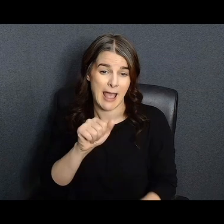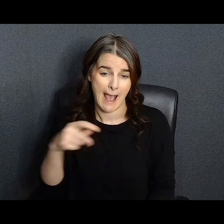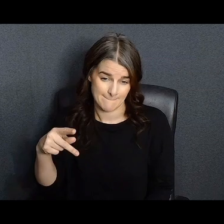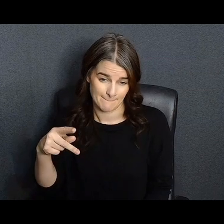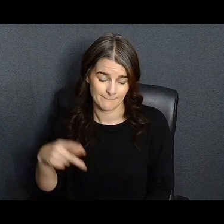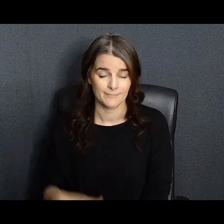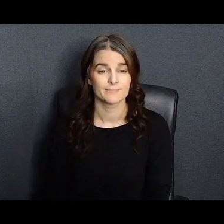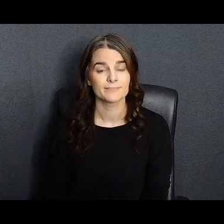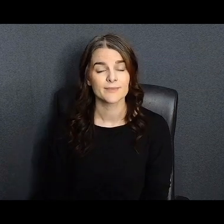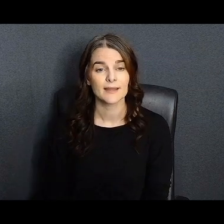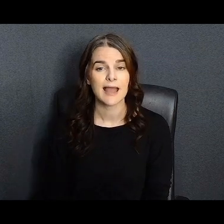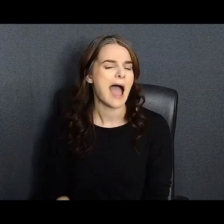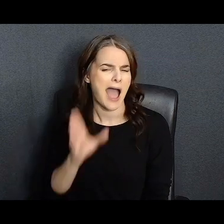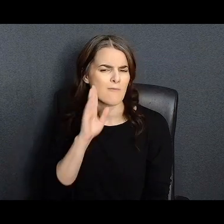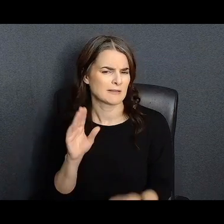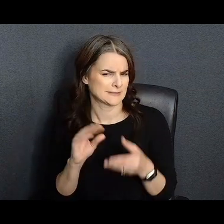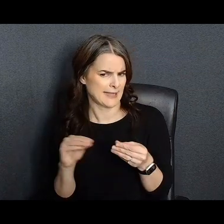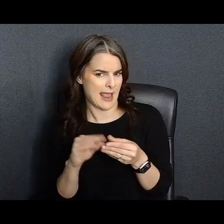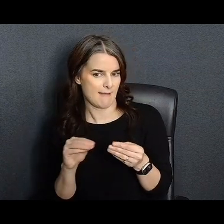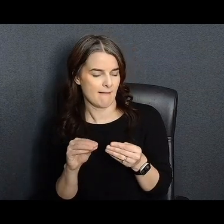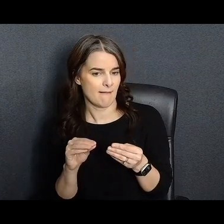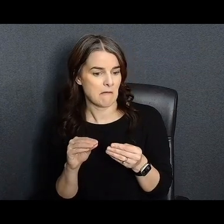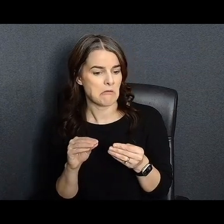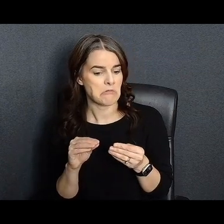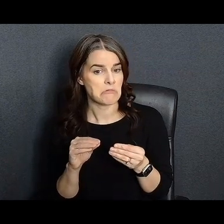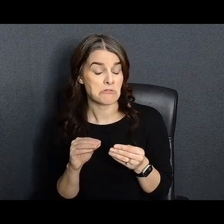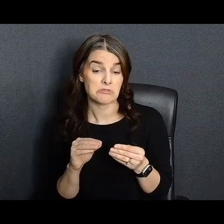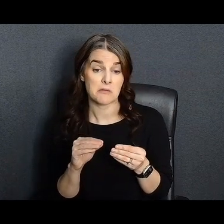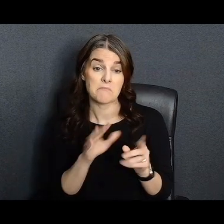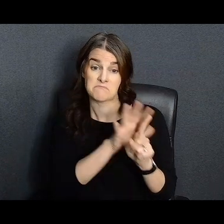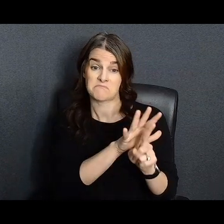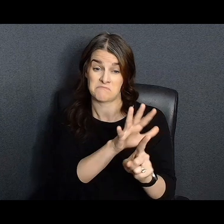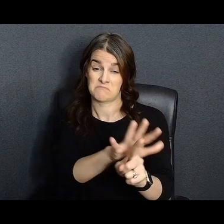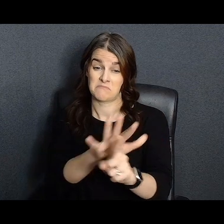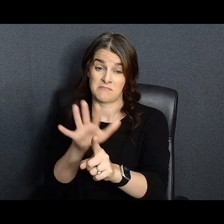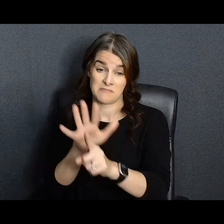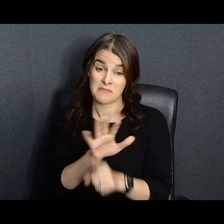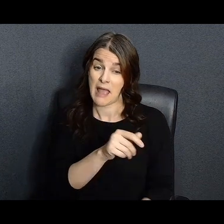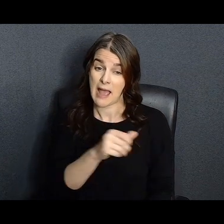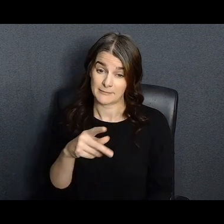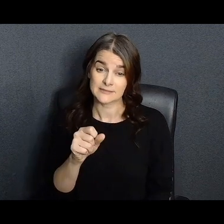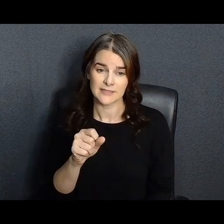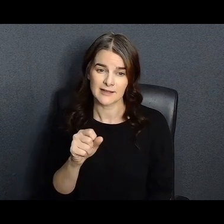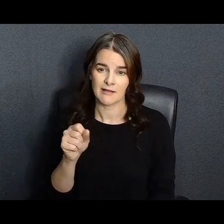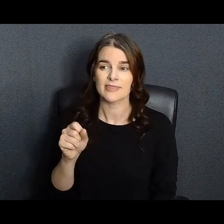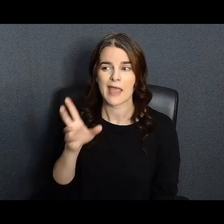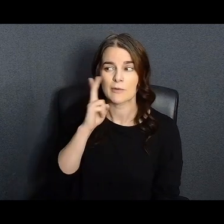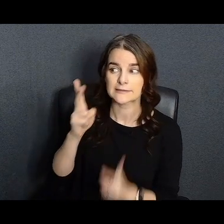I will say that a lot of the big hitters in the AAC app world kind of steal ideas from each other.